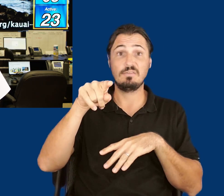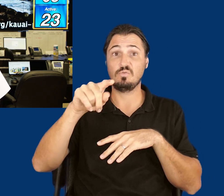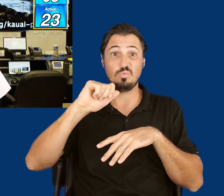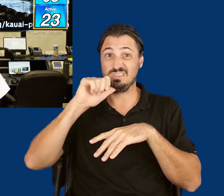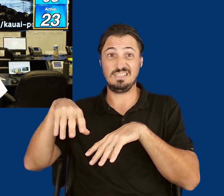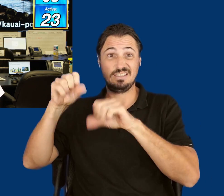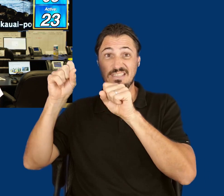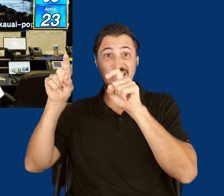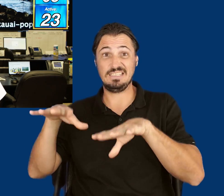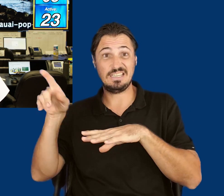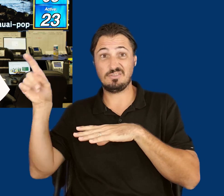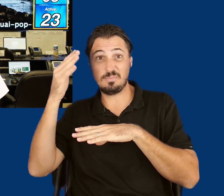quarantine once you arrive